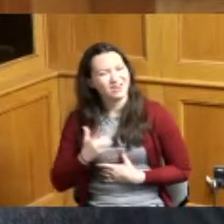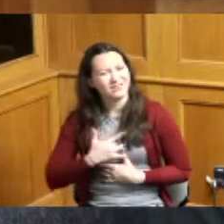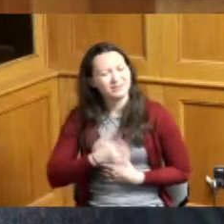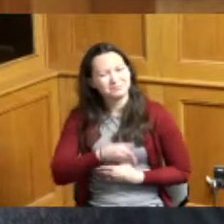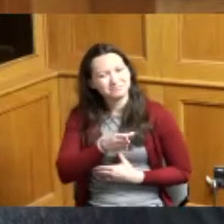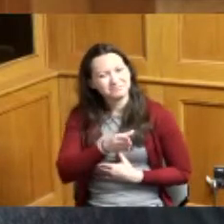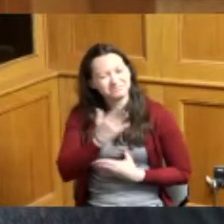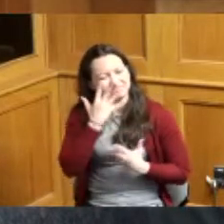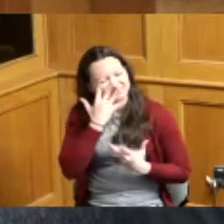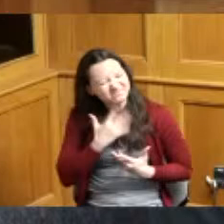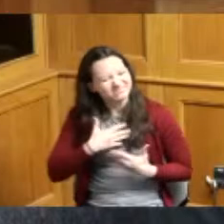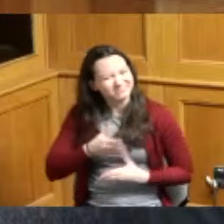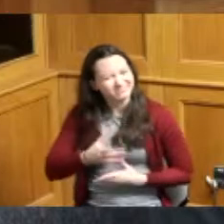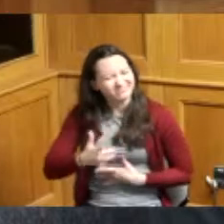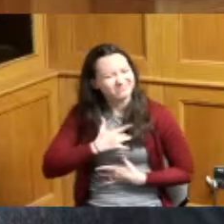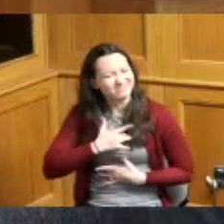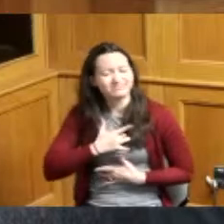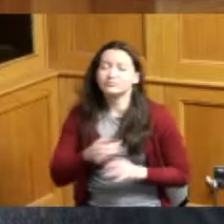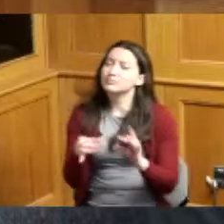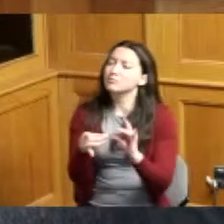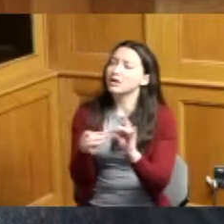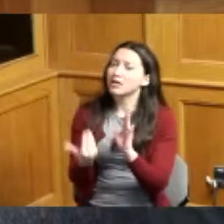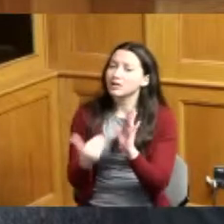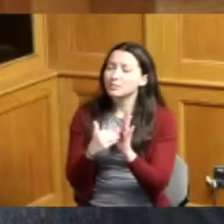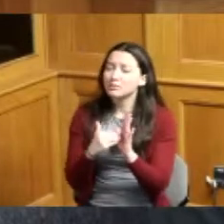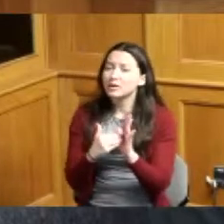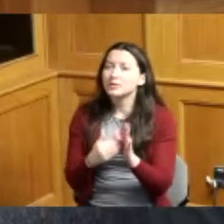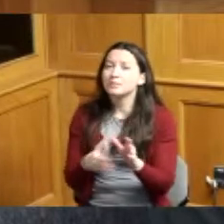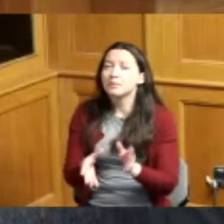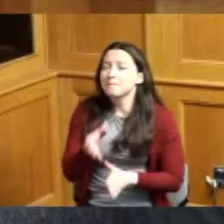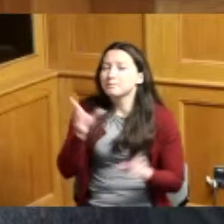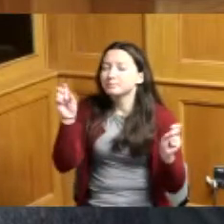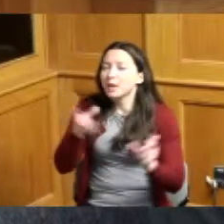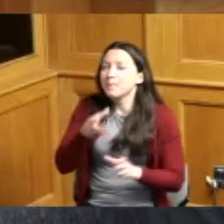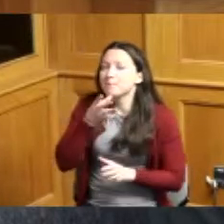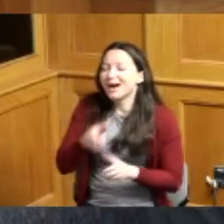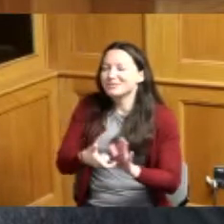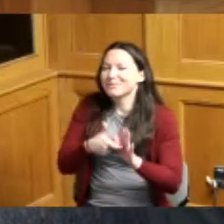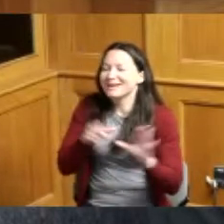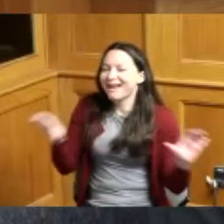but I did once again want to mention that moms demand action they have a national gun violence